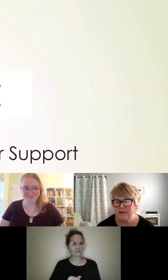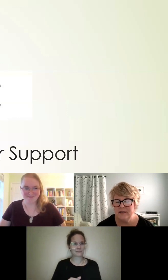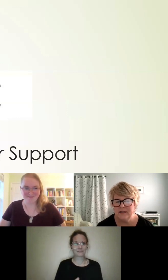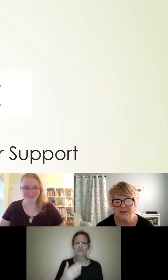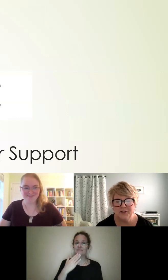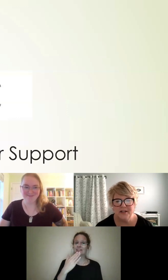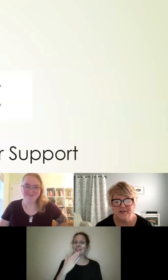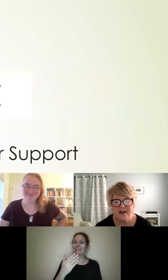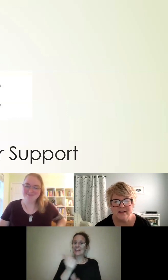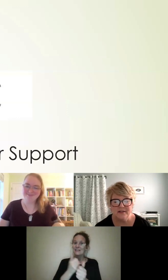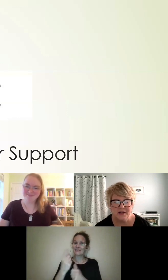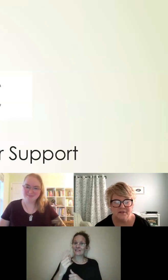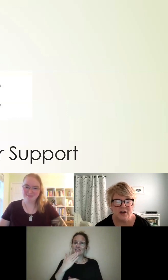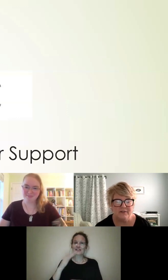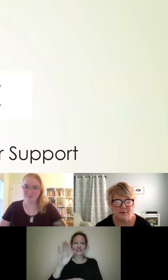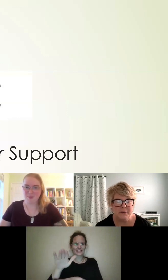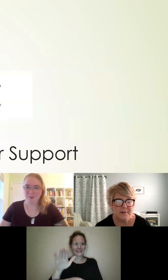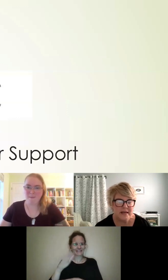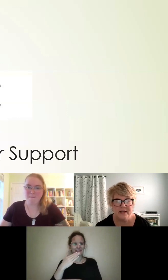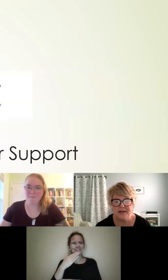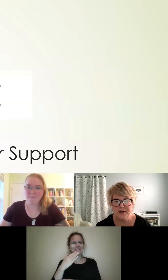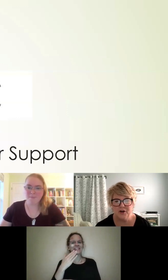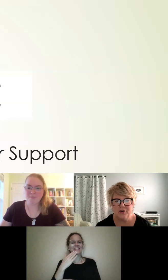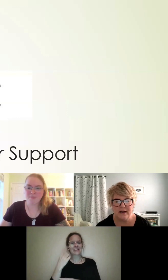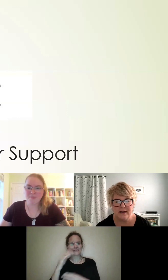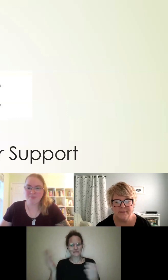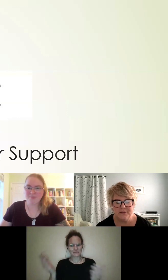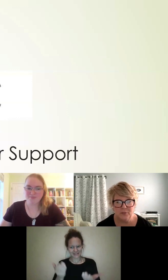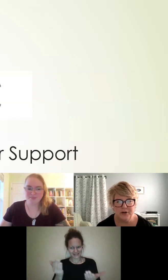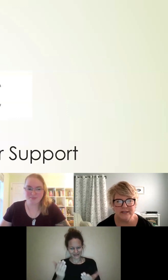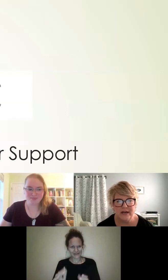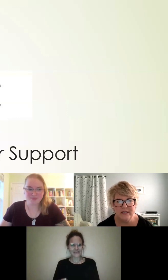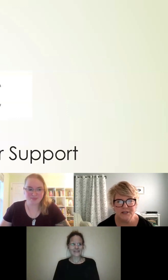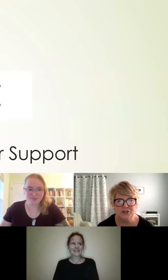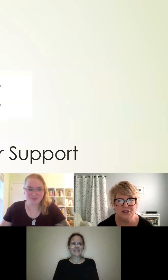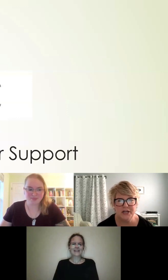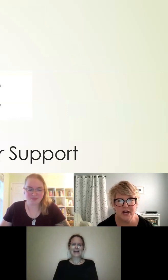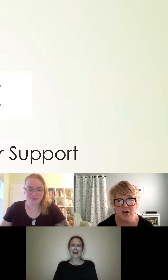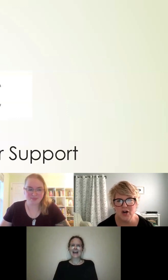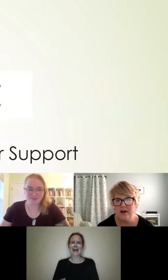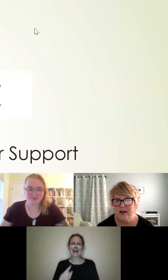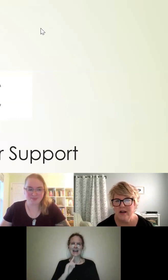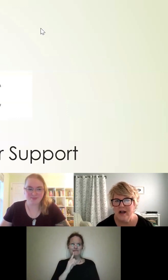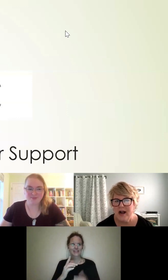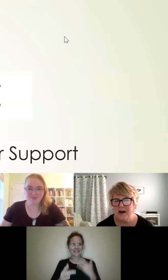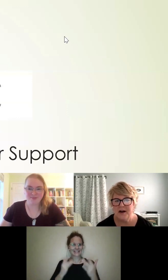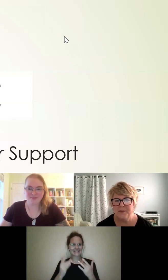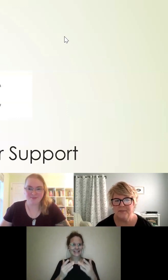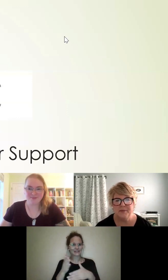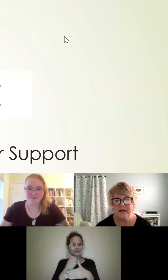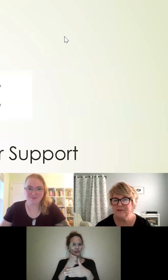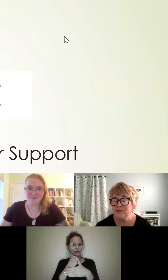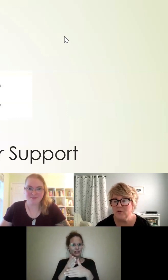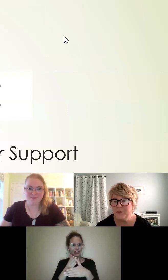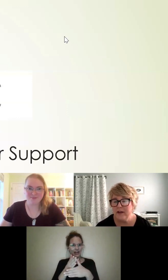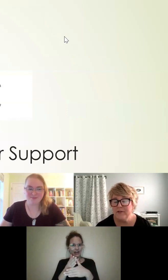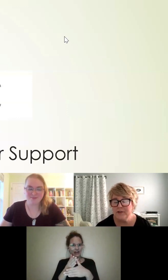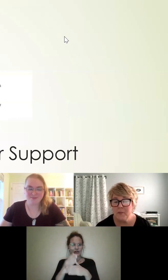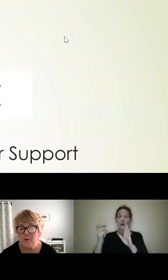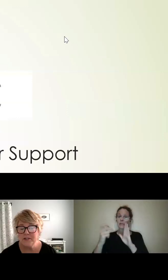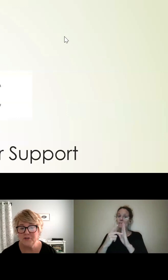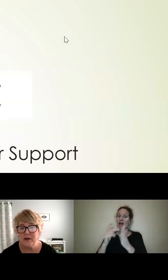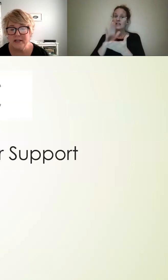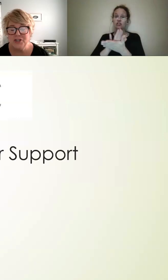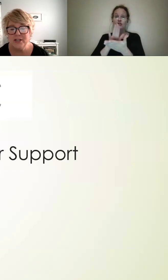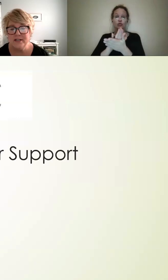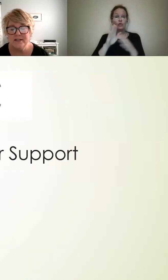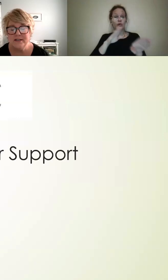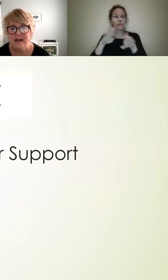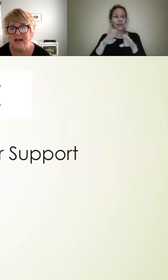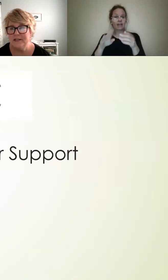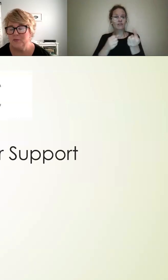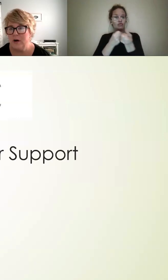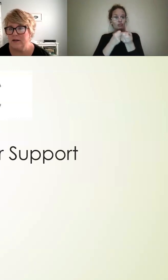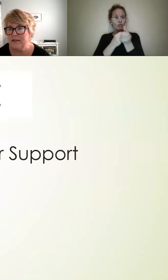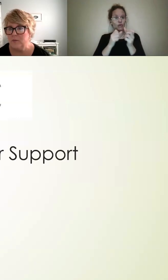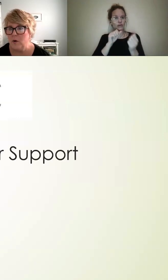I'm super excited to share back to school behavior support strategies as well as